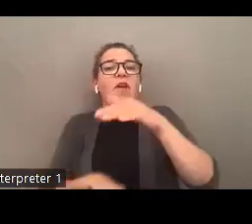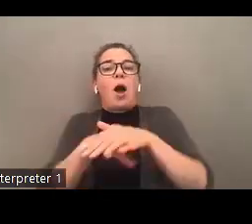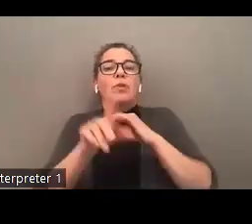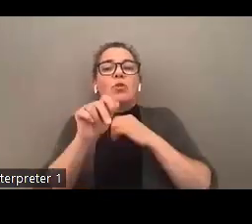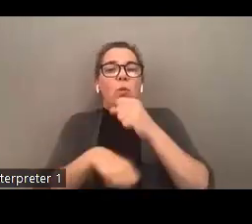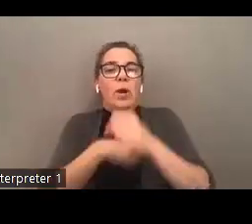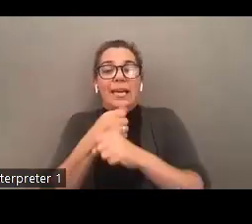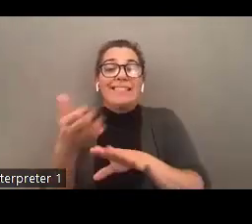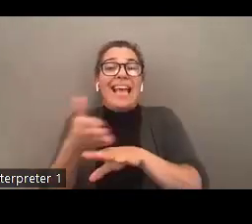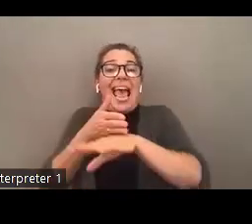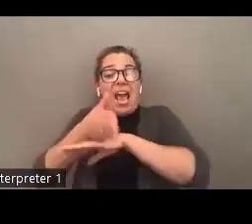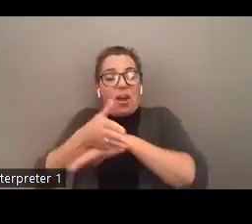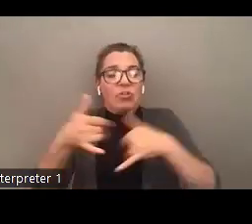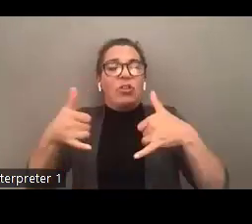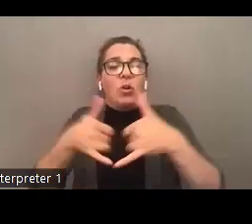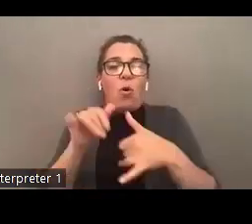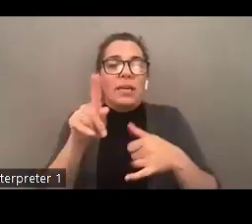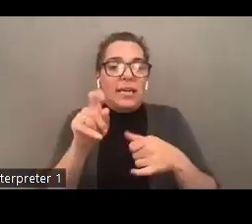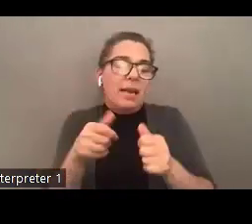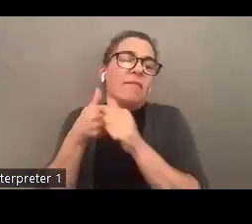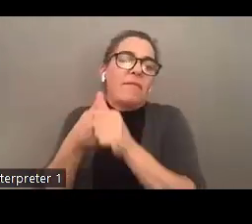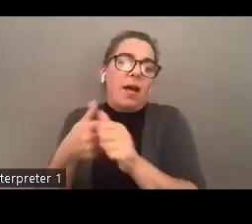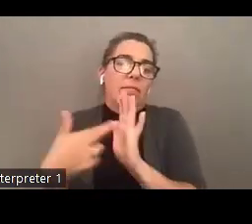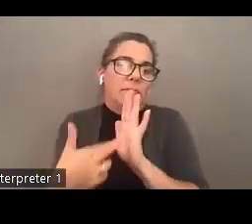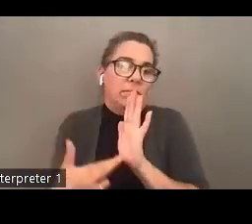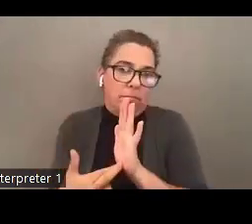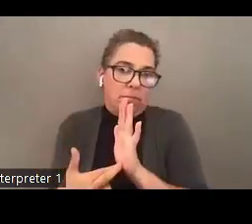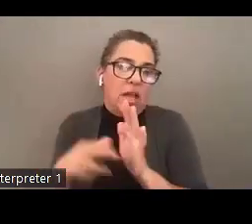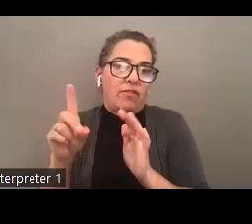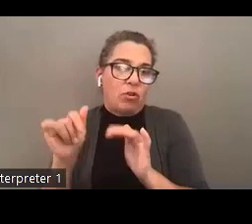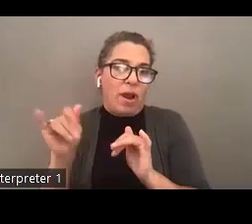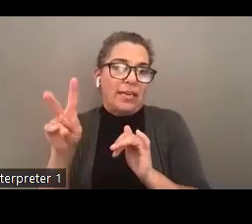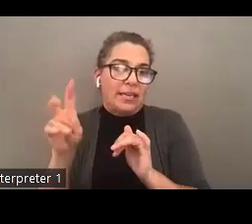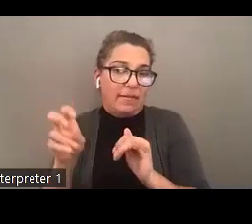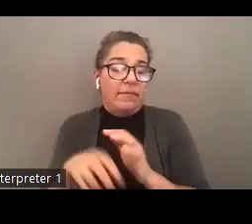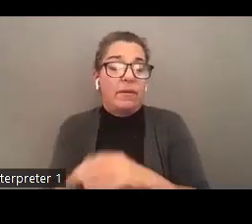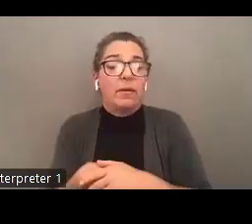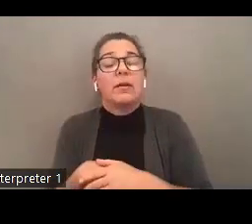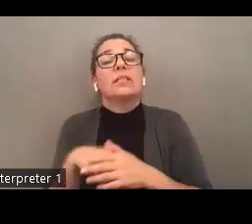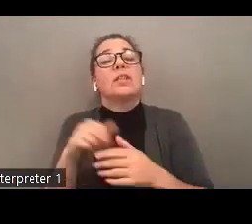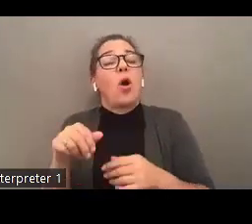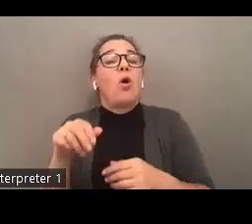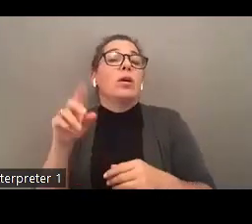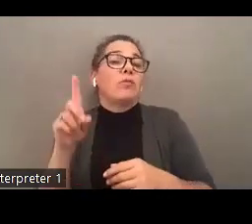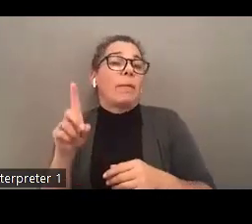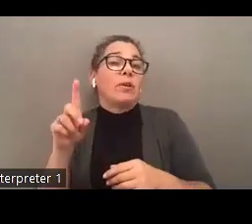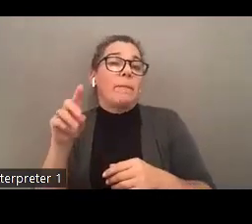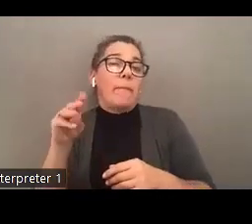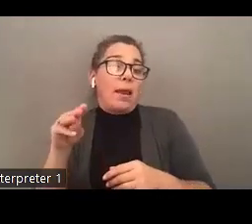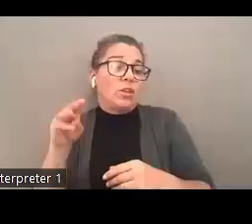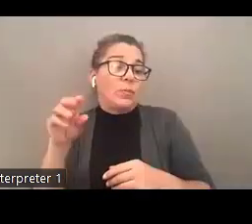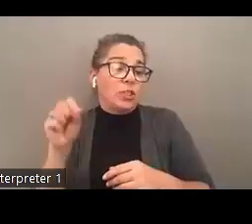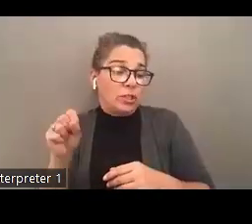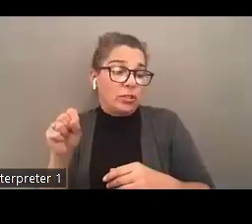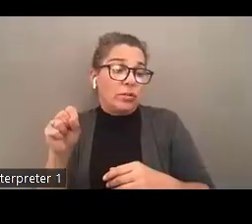per the program policy directive. So an acceptable data management and sharing plan can reference and incorporate these data rights.